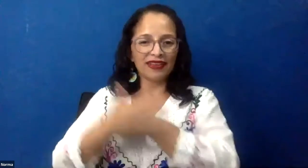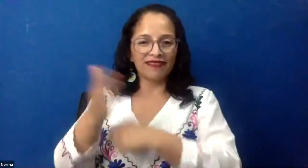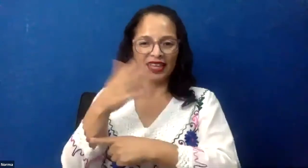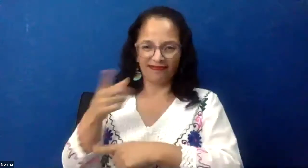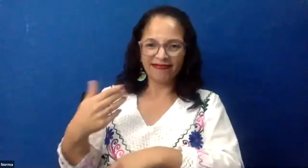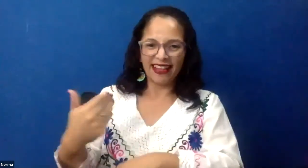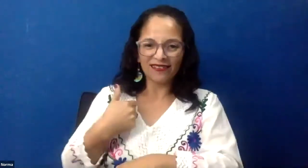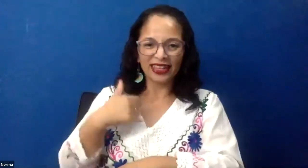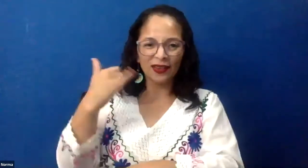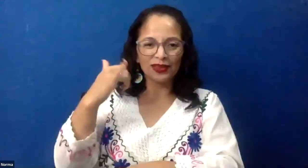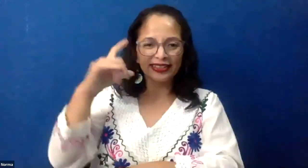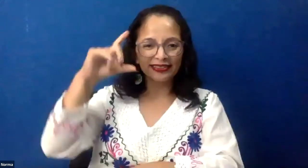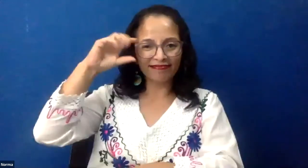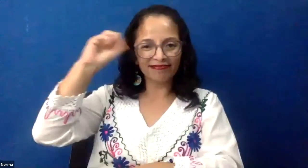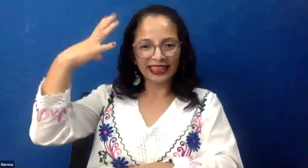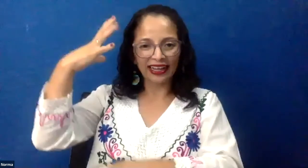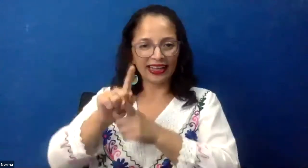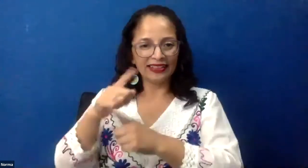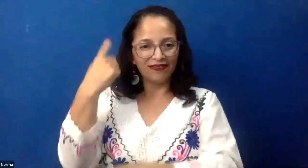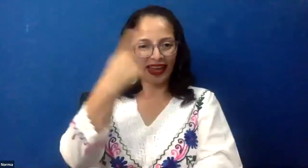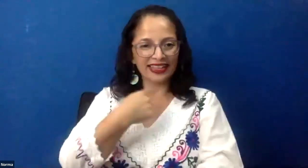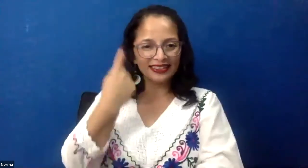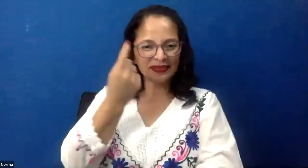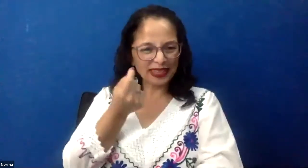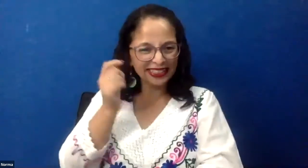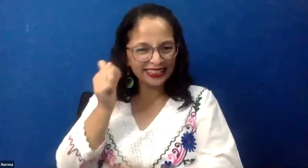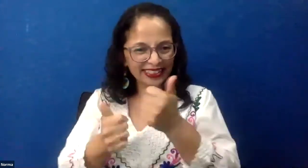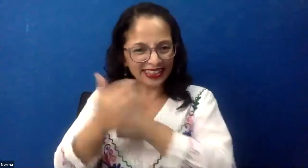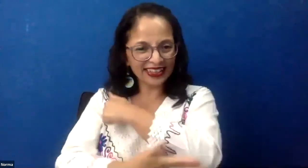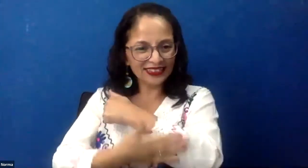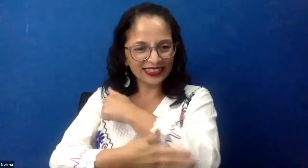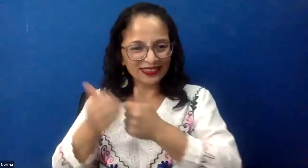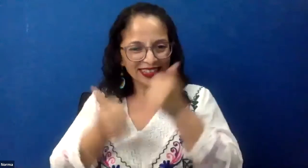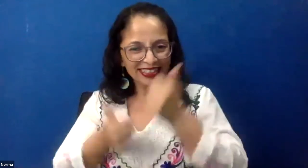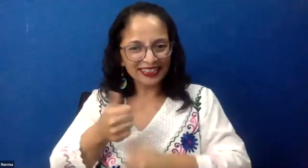Which country flag has a yellow sun as a human face?